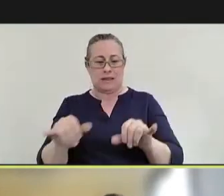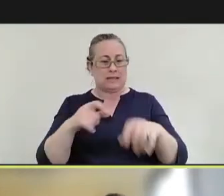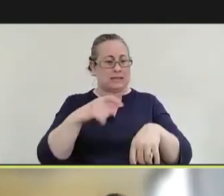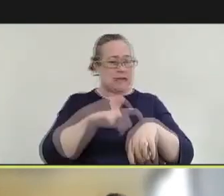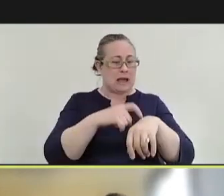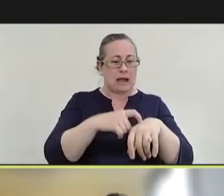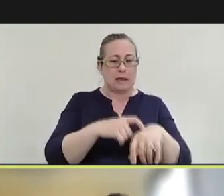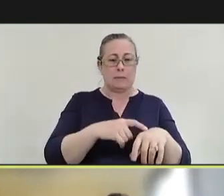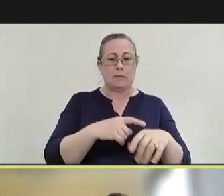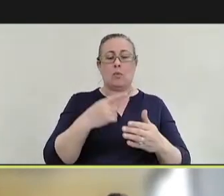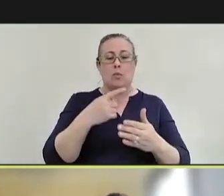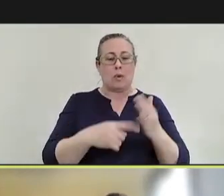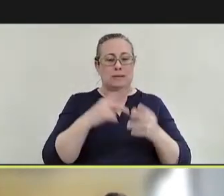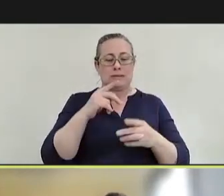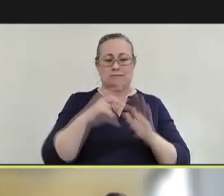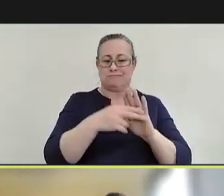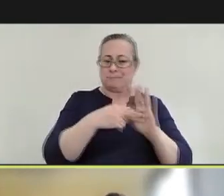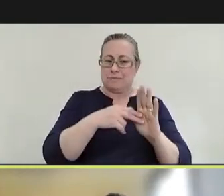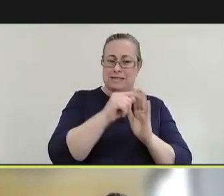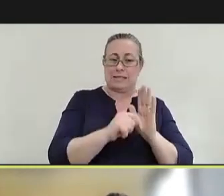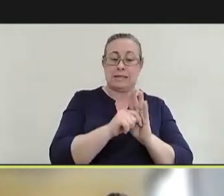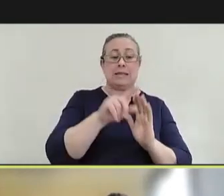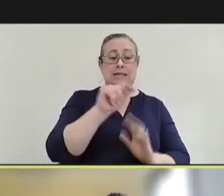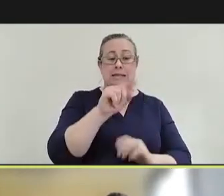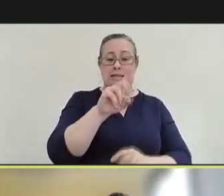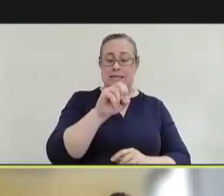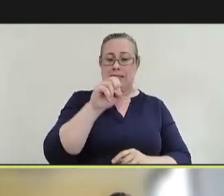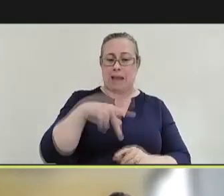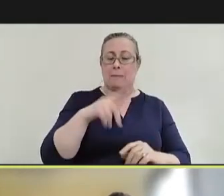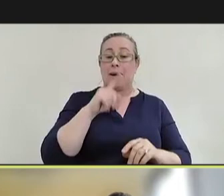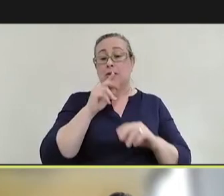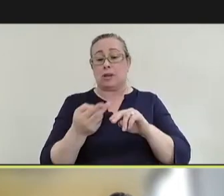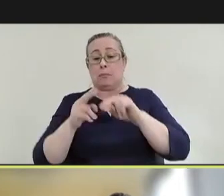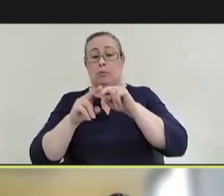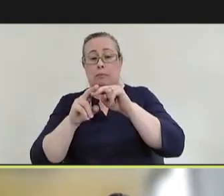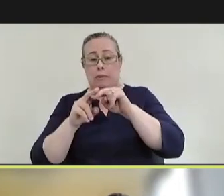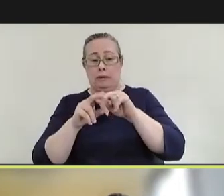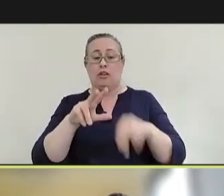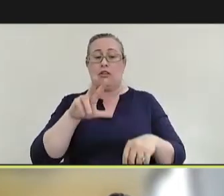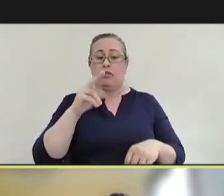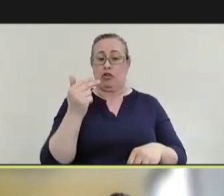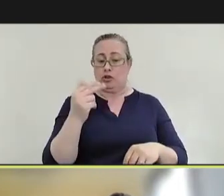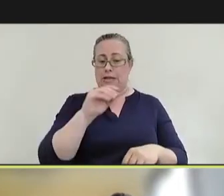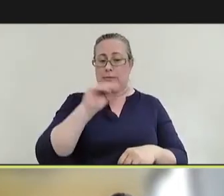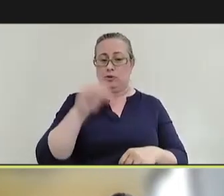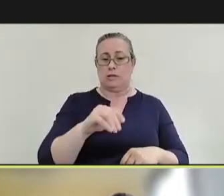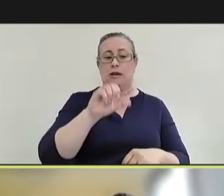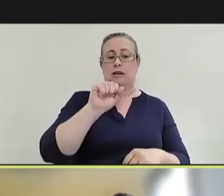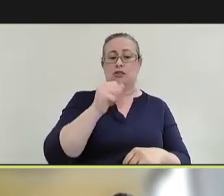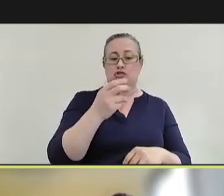considered a season. TDAP, that was actually an improvement of 13 percent. Shingles, a 1 percent